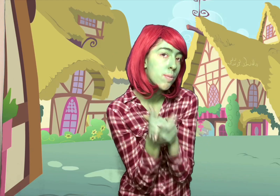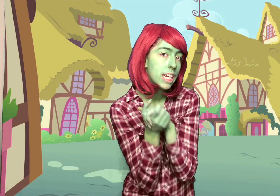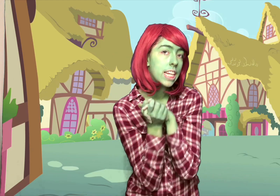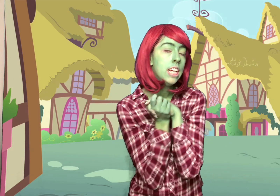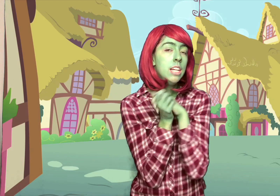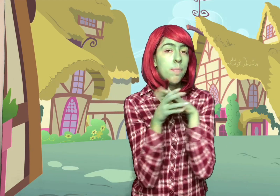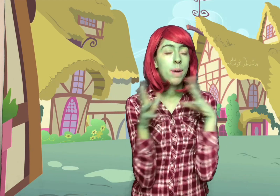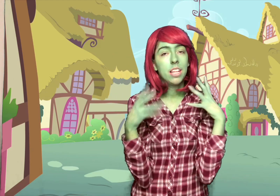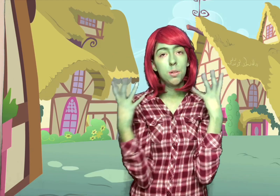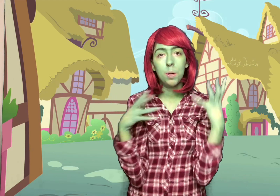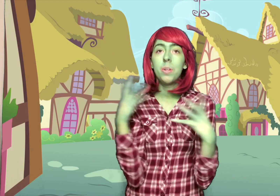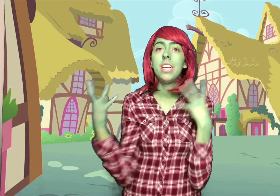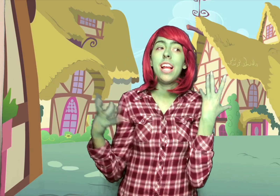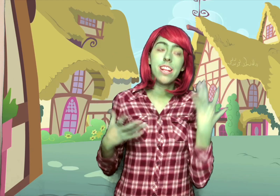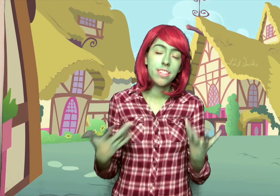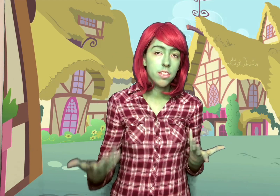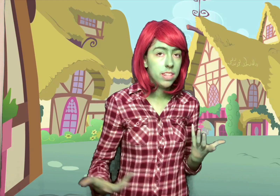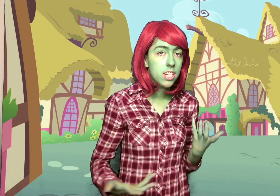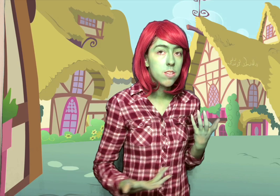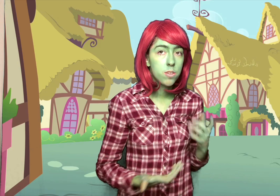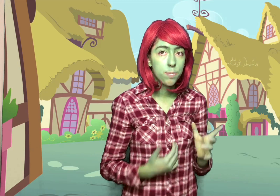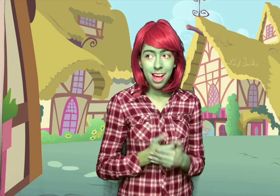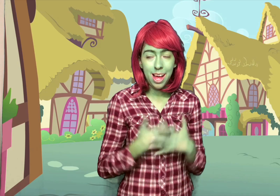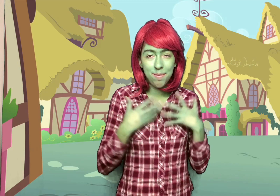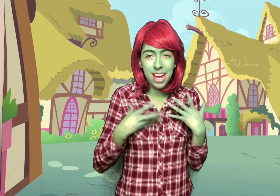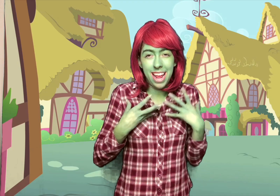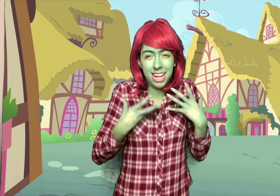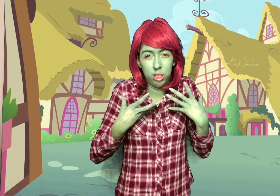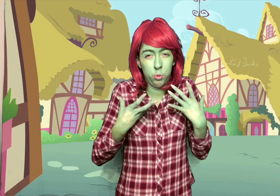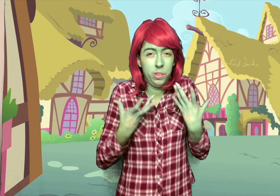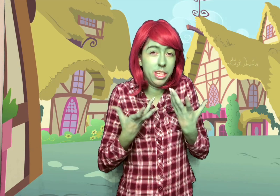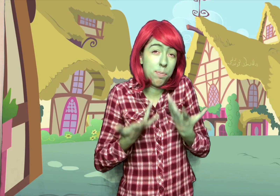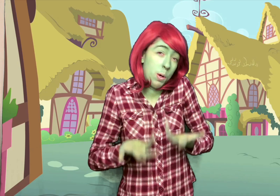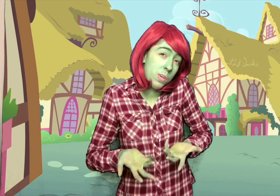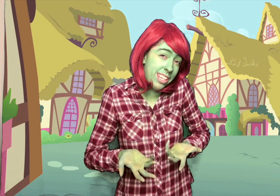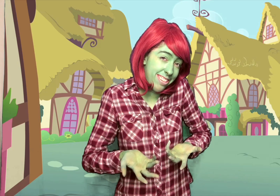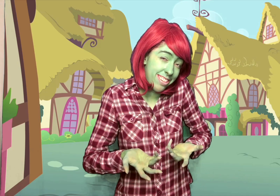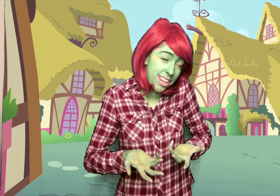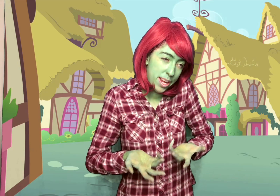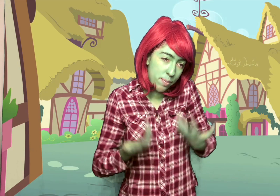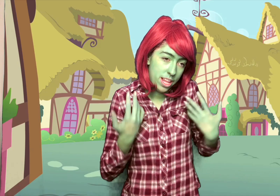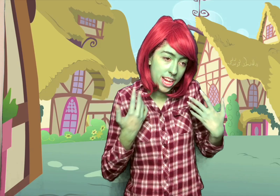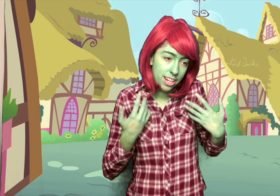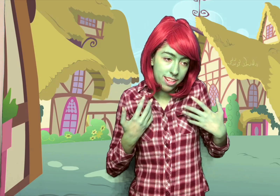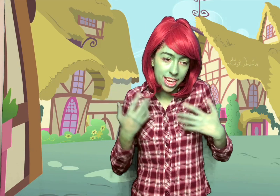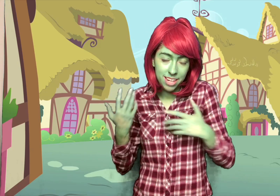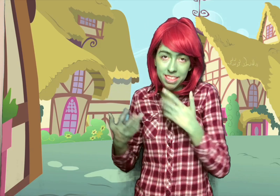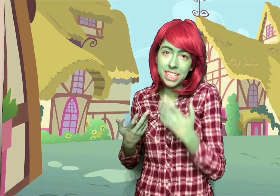my my little pony asl videos i'm not actually ponies i'm like kind of like the